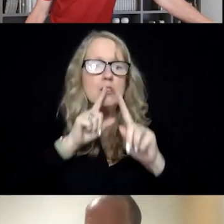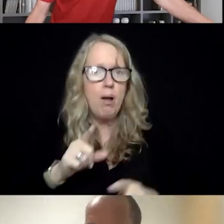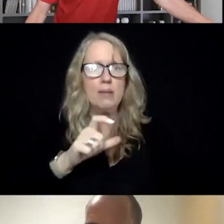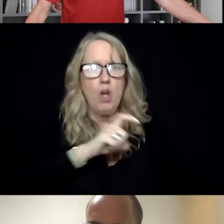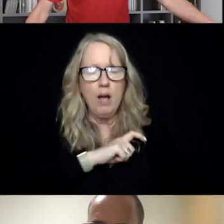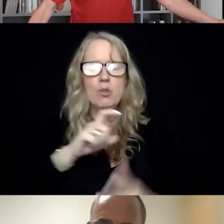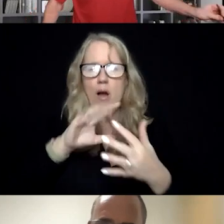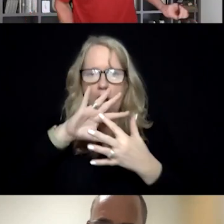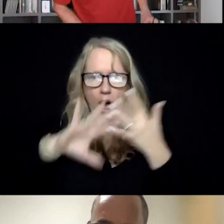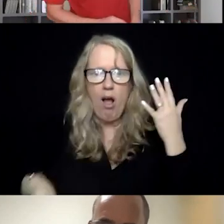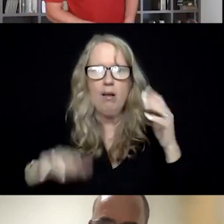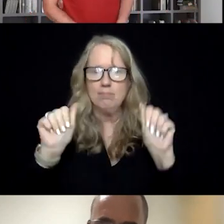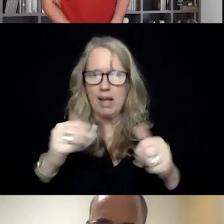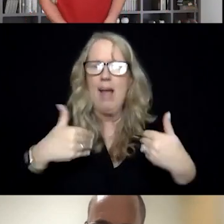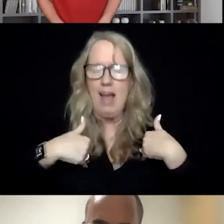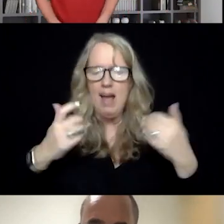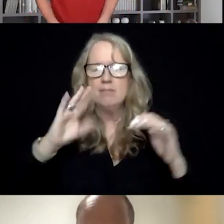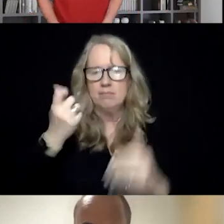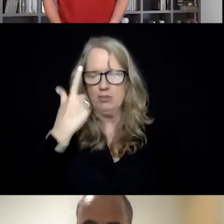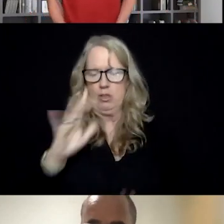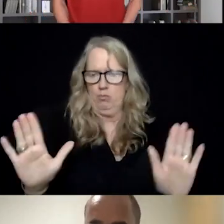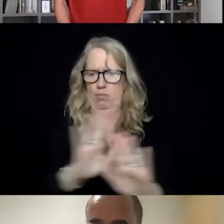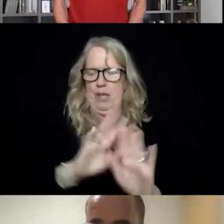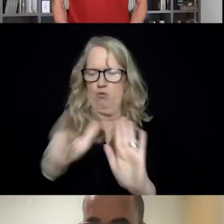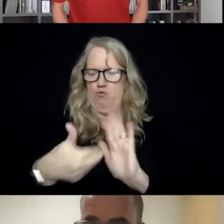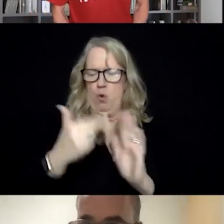HAVE AN UNDERSTANDING OF THEIR ROLE AND WHAT DISCRETION THEY CAN UTILIZE.